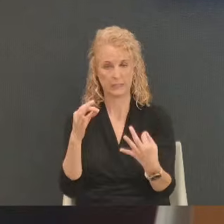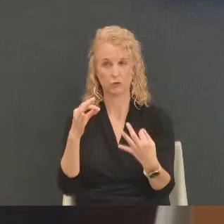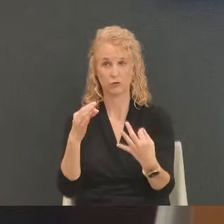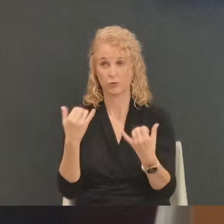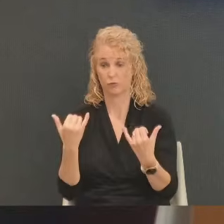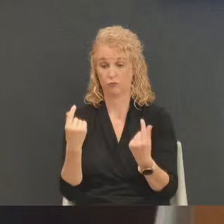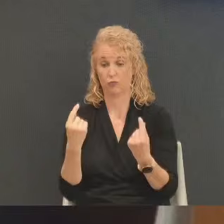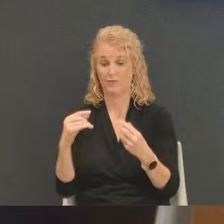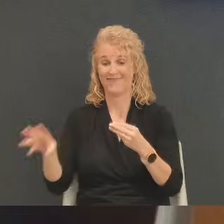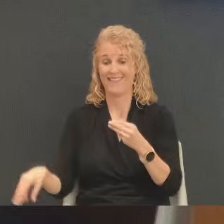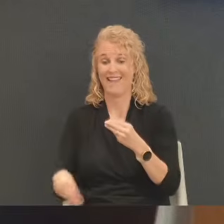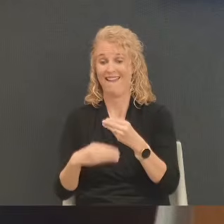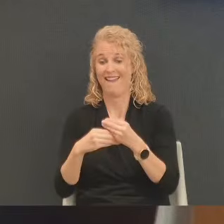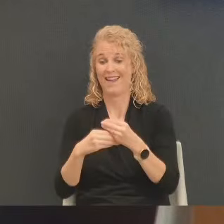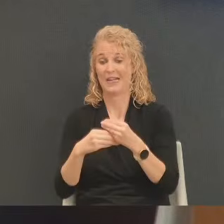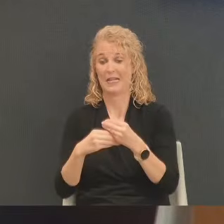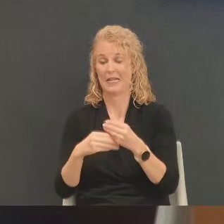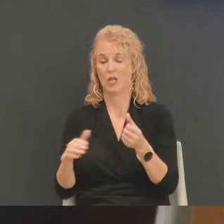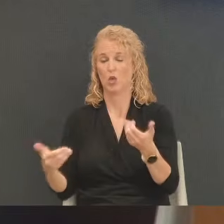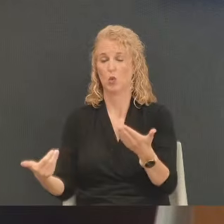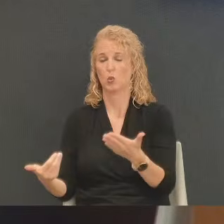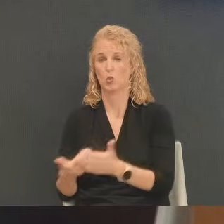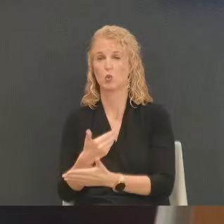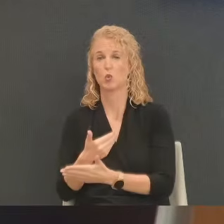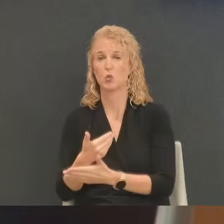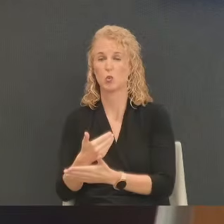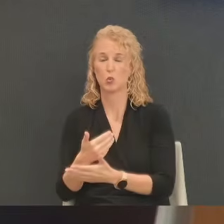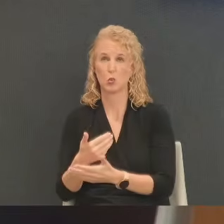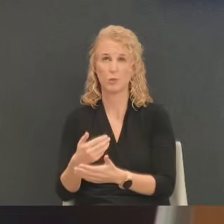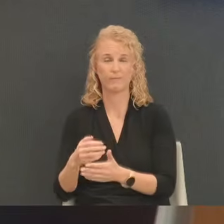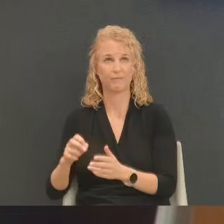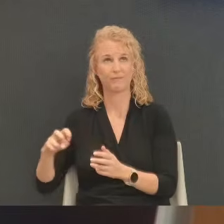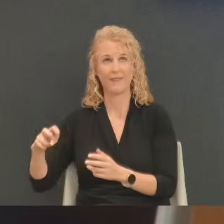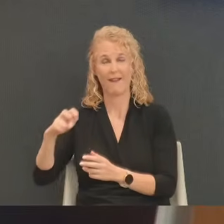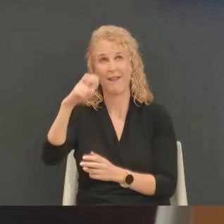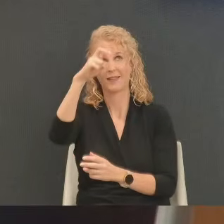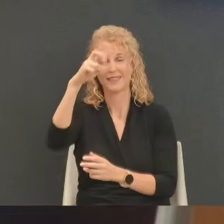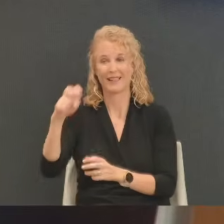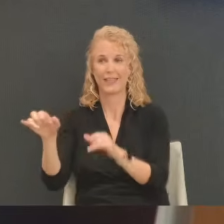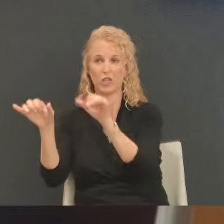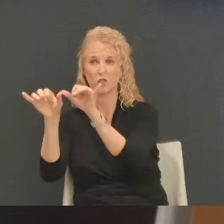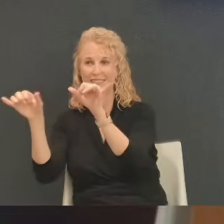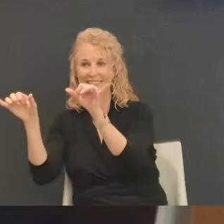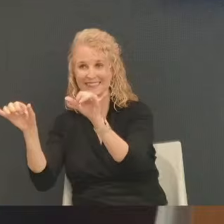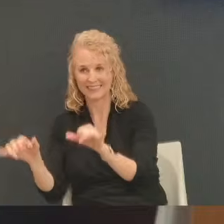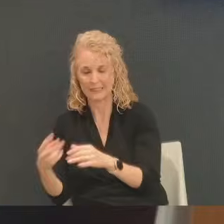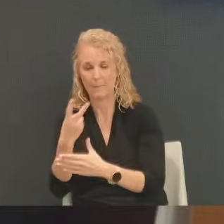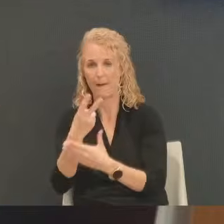system of escalators on both the south southeast and southwest sides of the stadium in order to